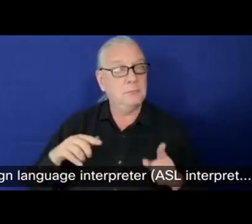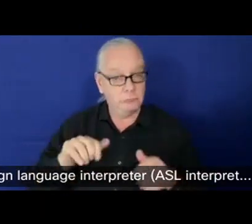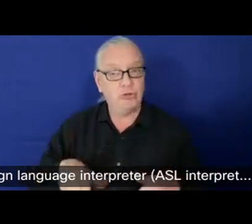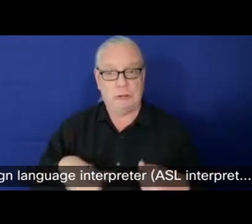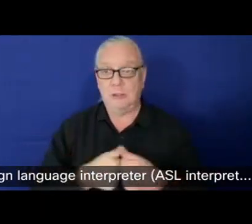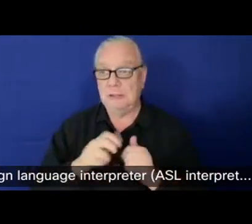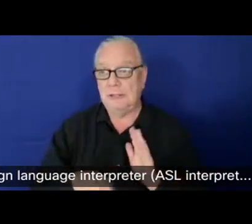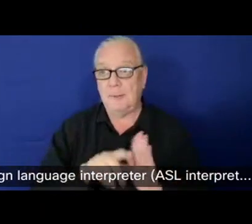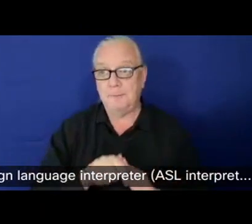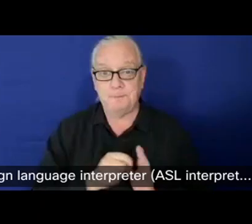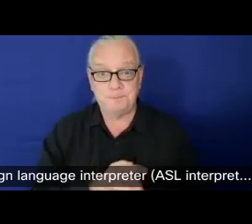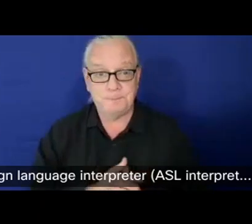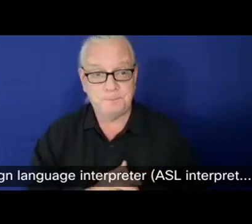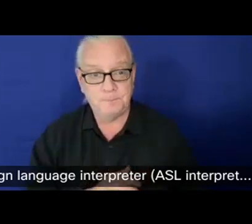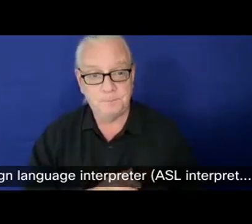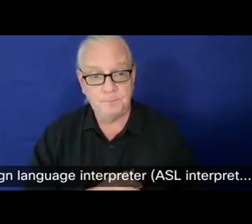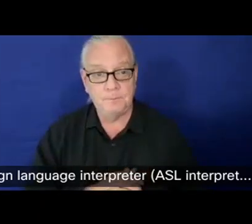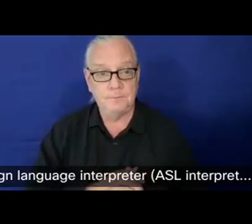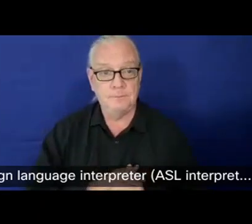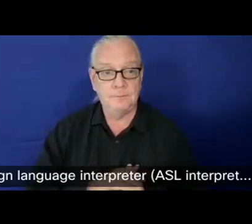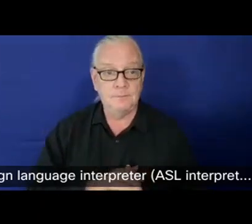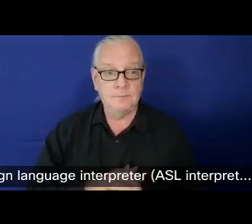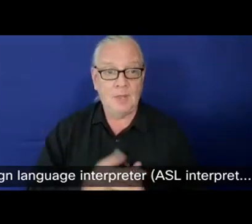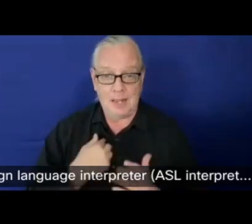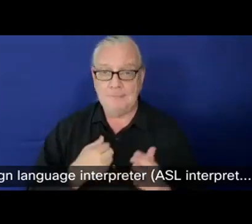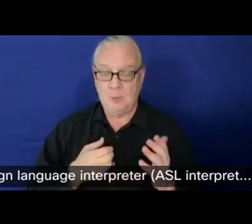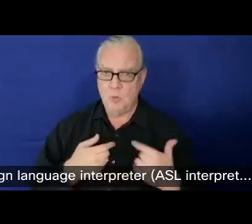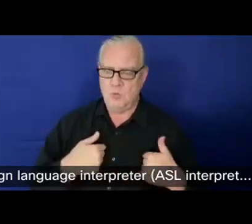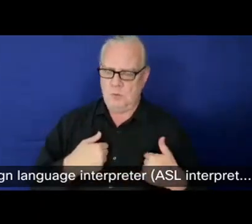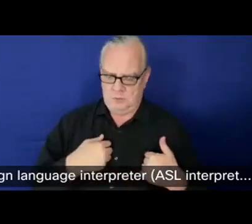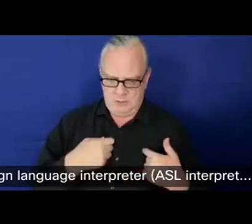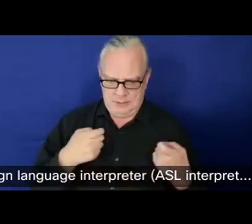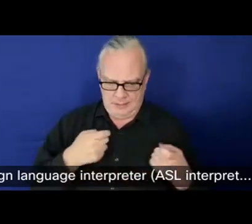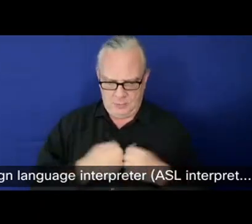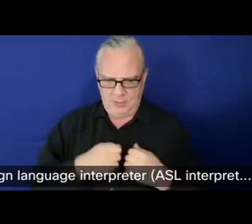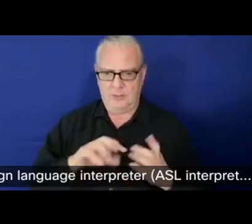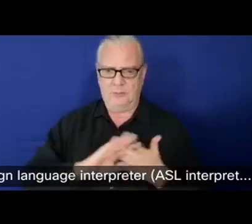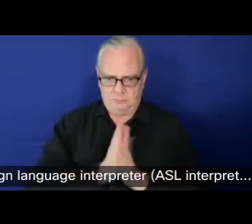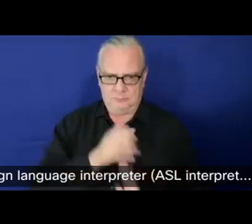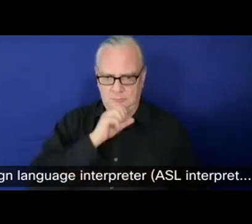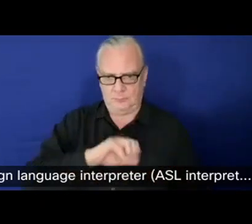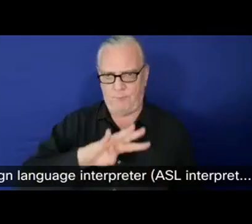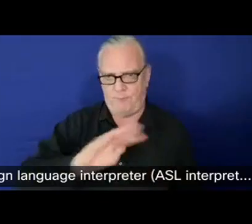not only am I navigating hitting 40, headed towards older age,